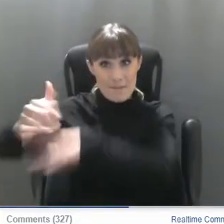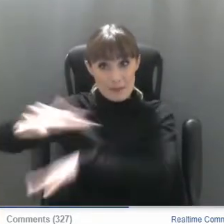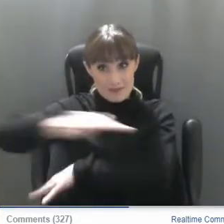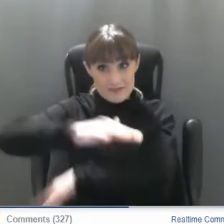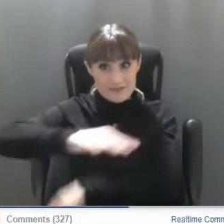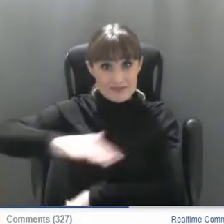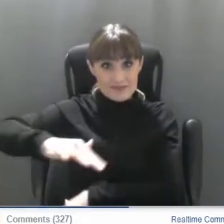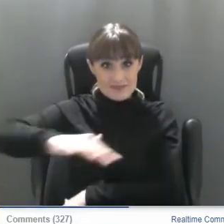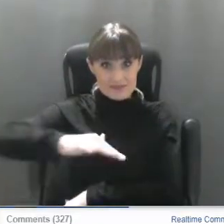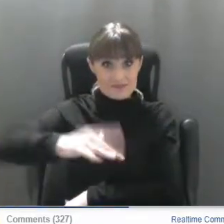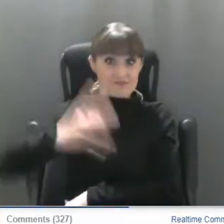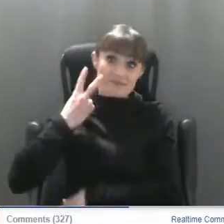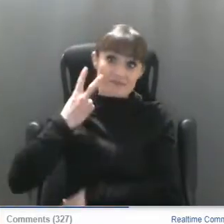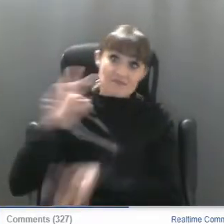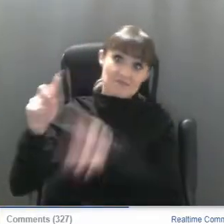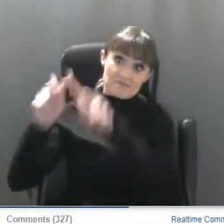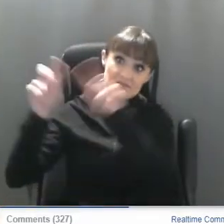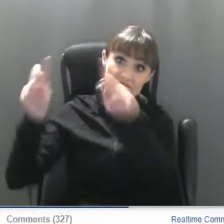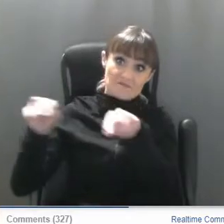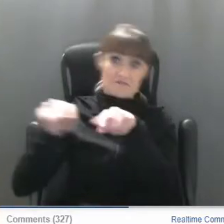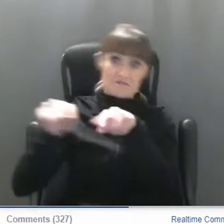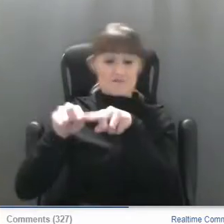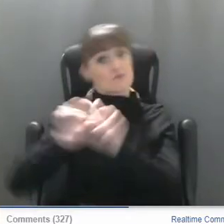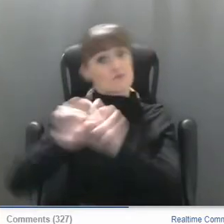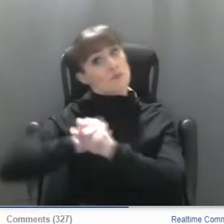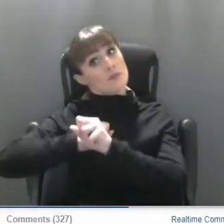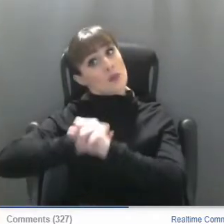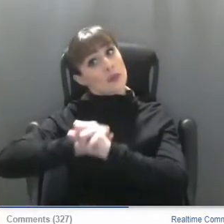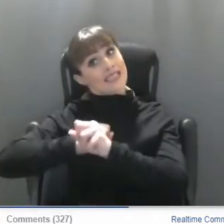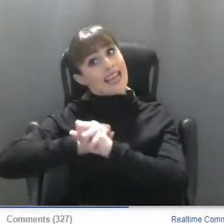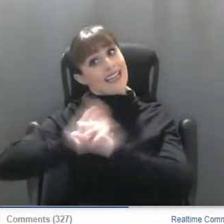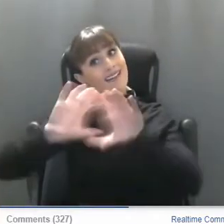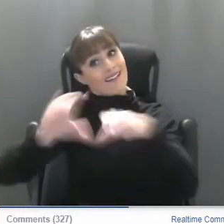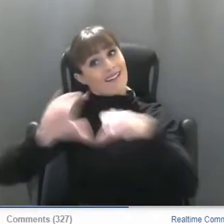"Protect the herd." That's kind of our saying up here. As we come down here